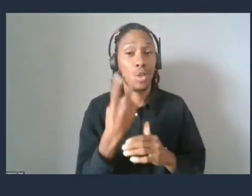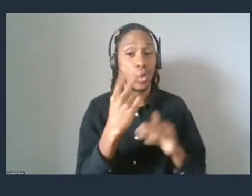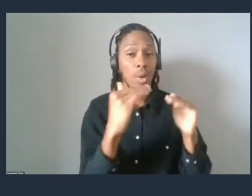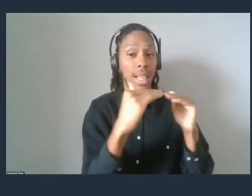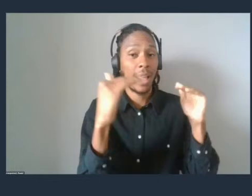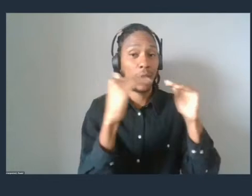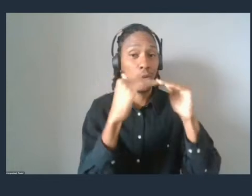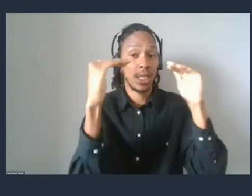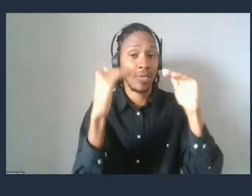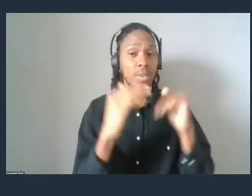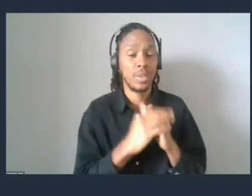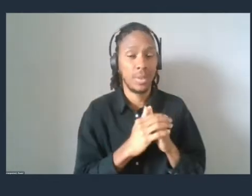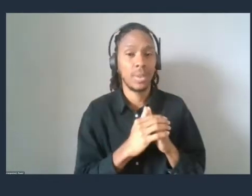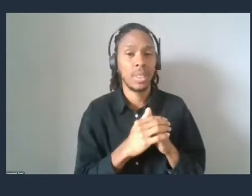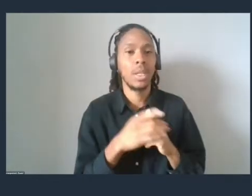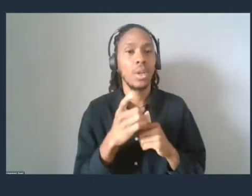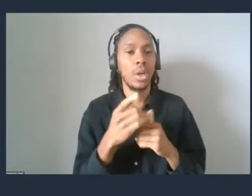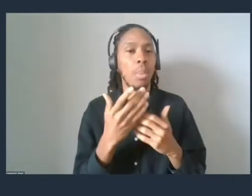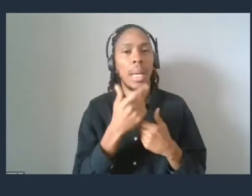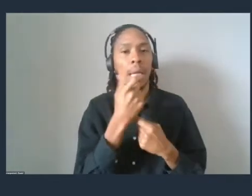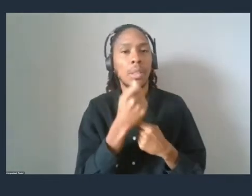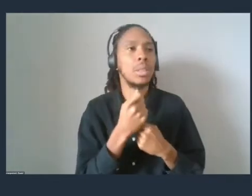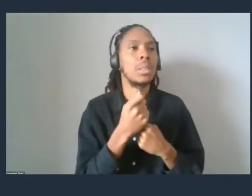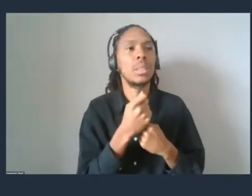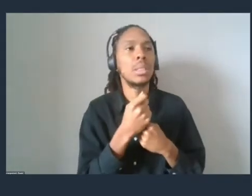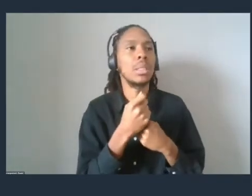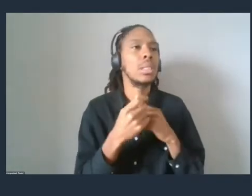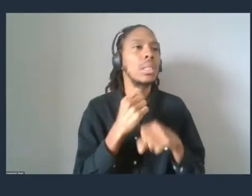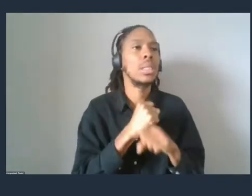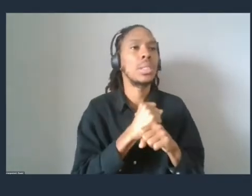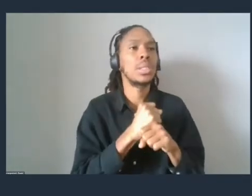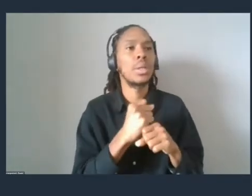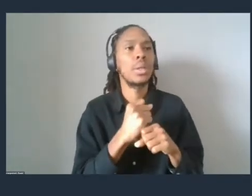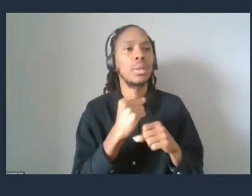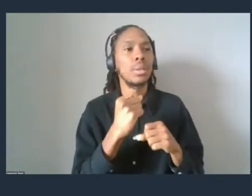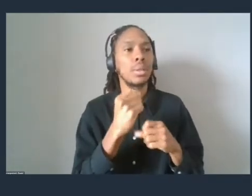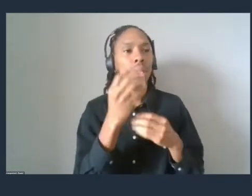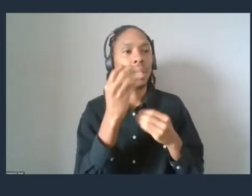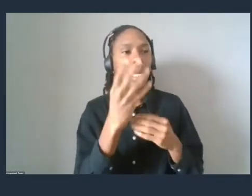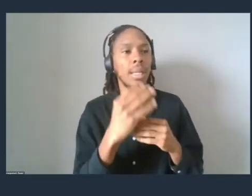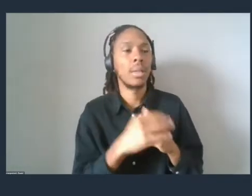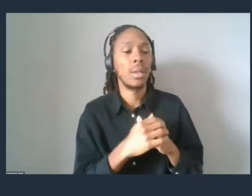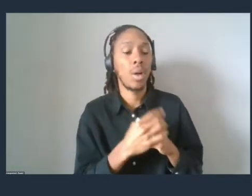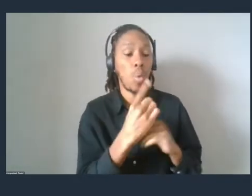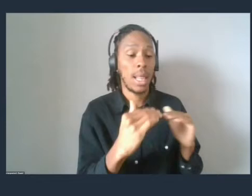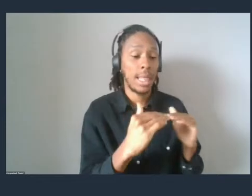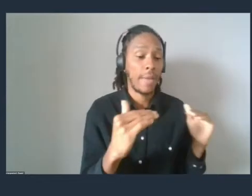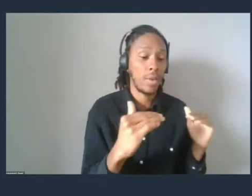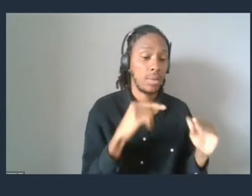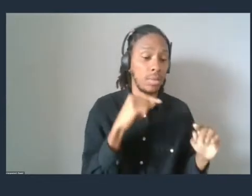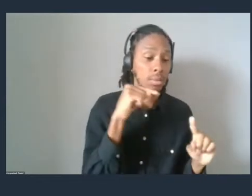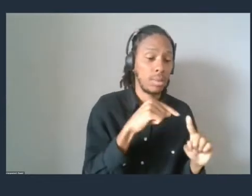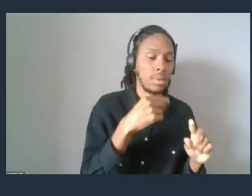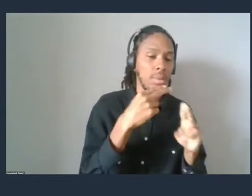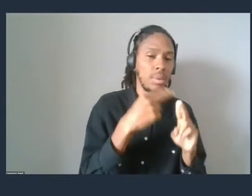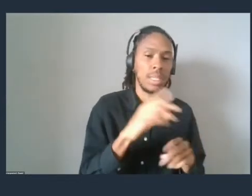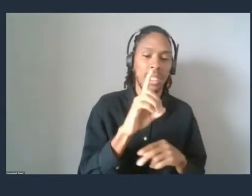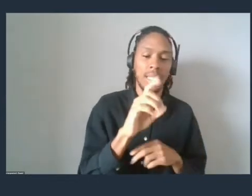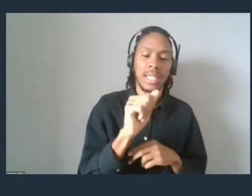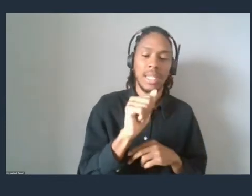on which you're probably interested in securing your data. One level is what I would call data as infrastructure.